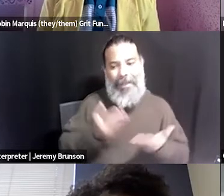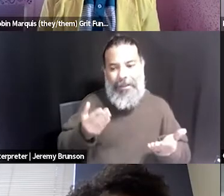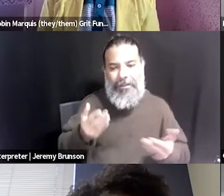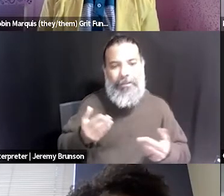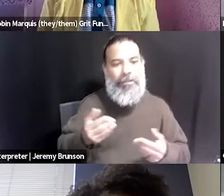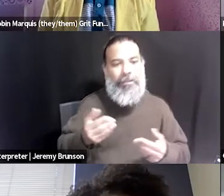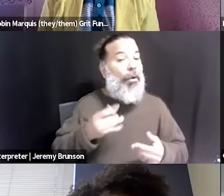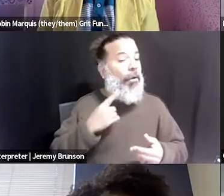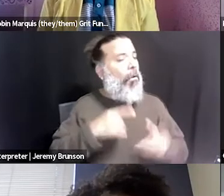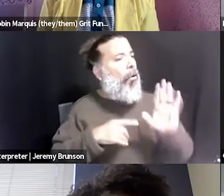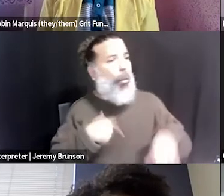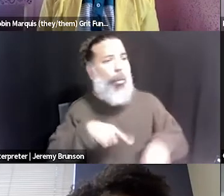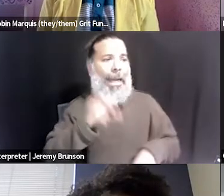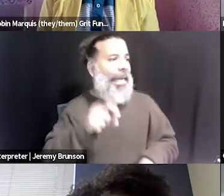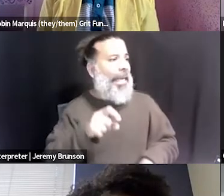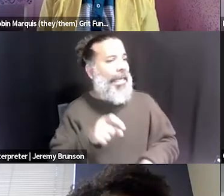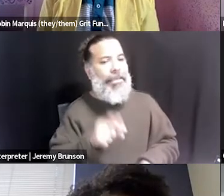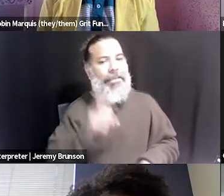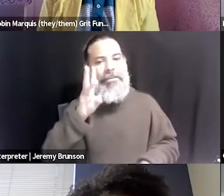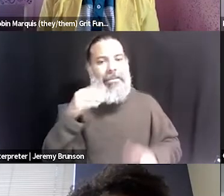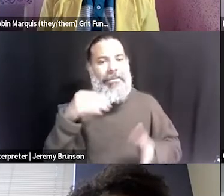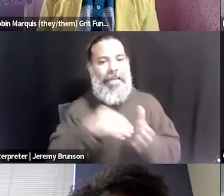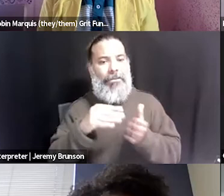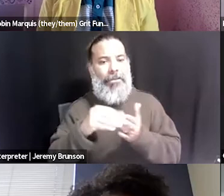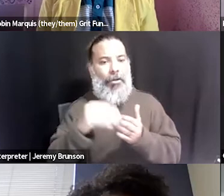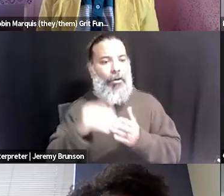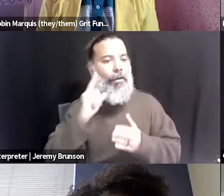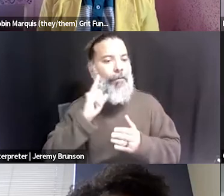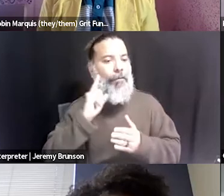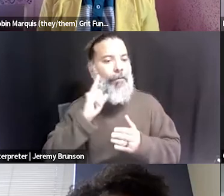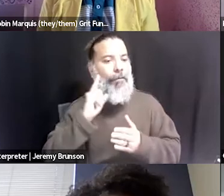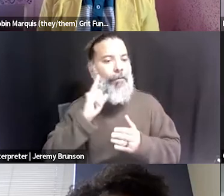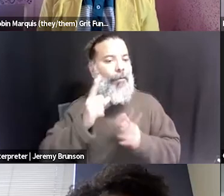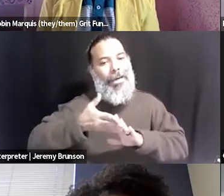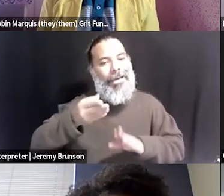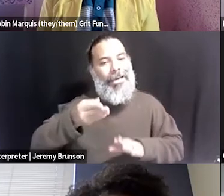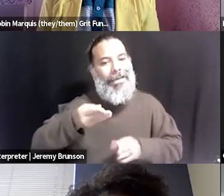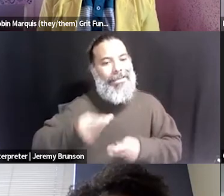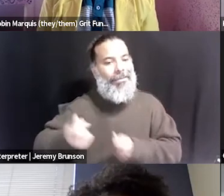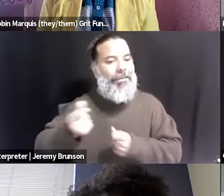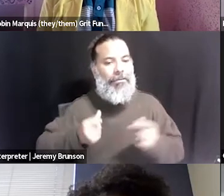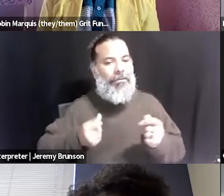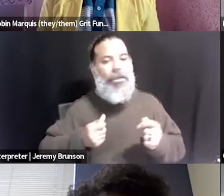If you're like we need $6,000 for operating expenses, nobody wants to pay for that because